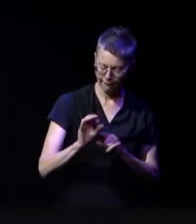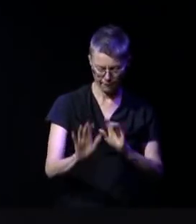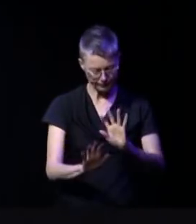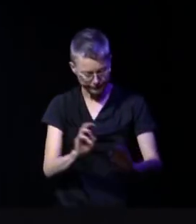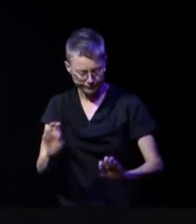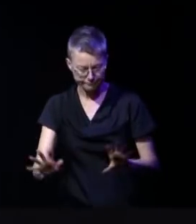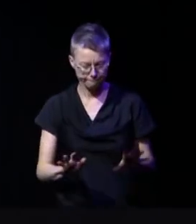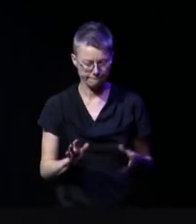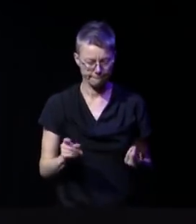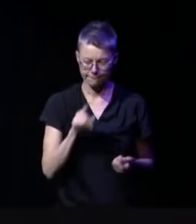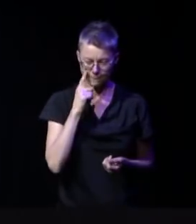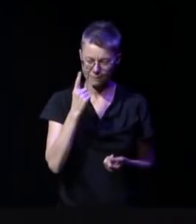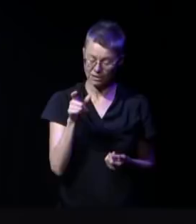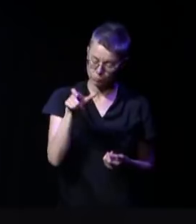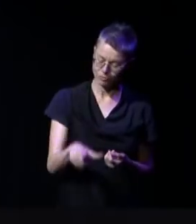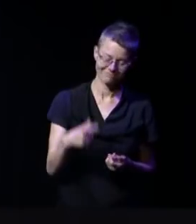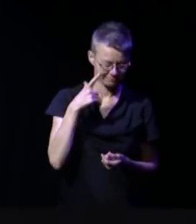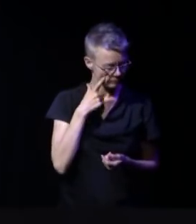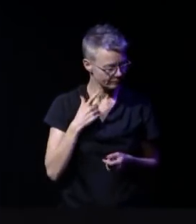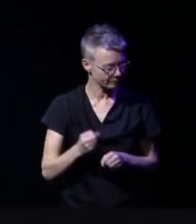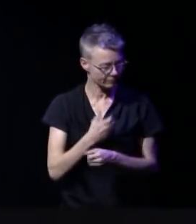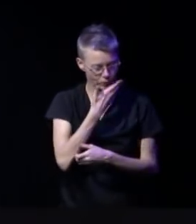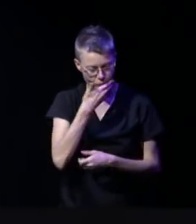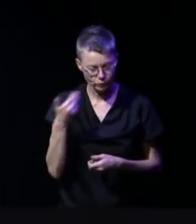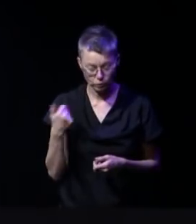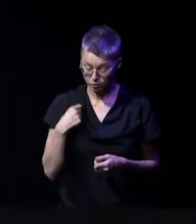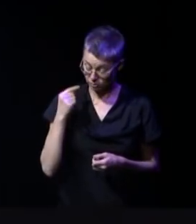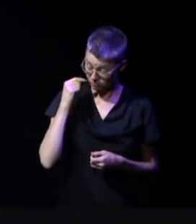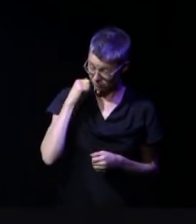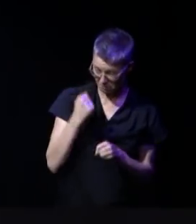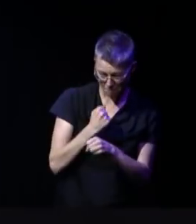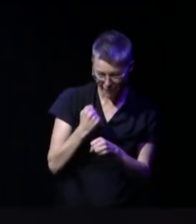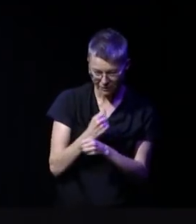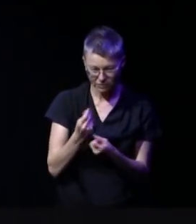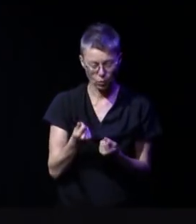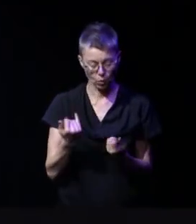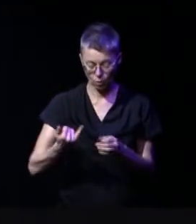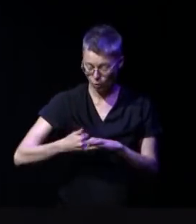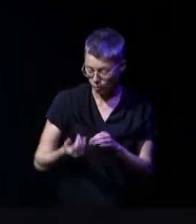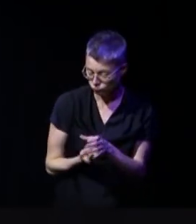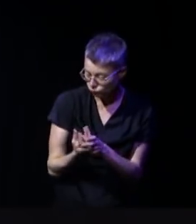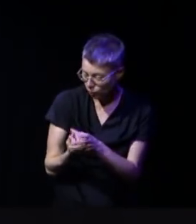no sign of the artist's hand, no sign of the will to create, no sign of medicinal herbs and intimate relationships